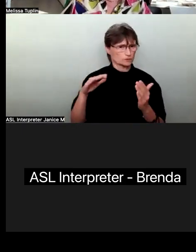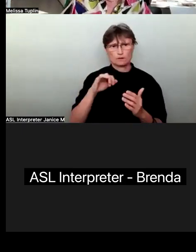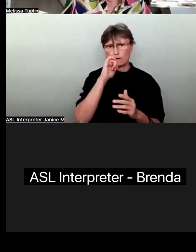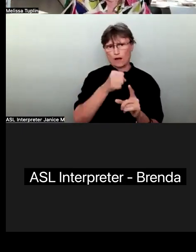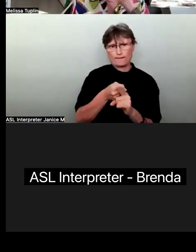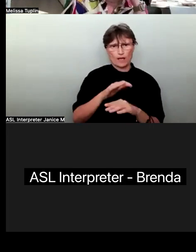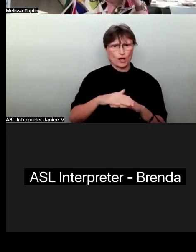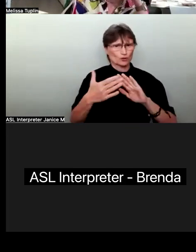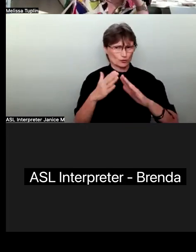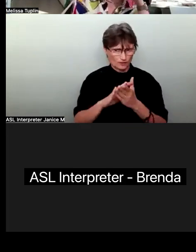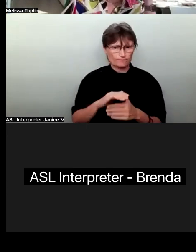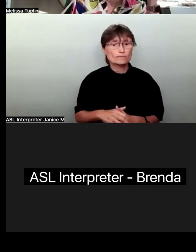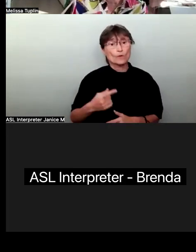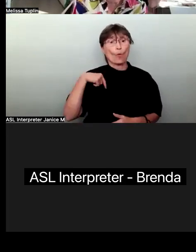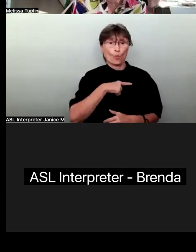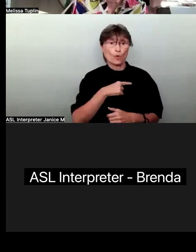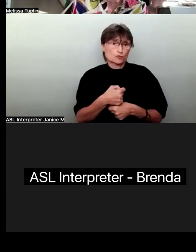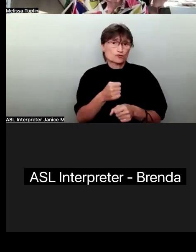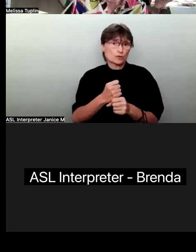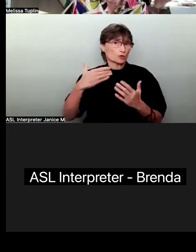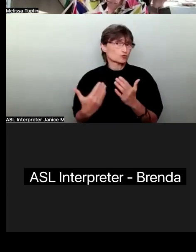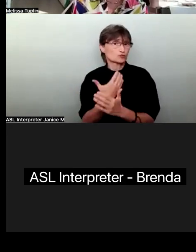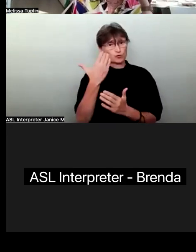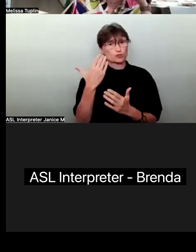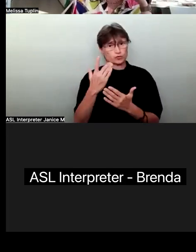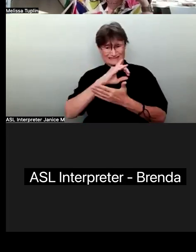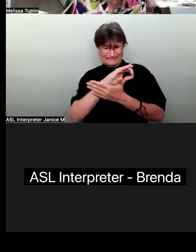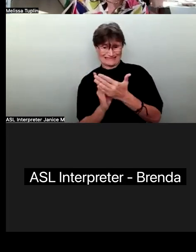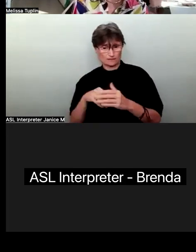The changes to this program are in response to what we have heard and are